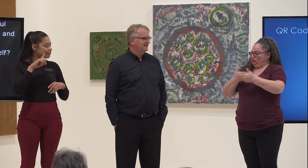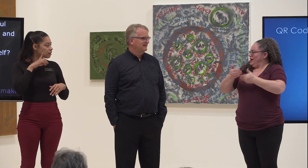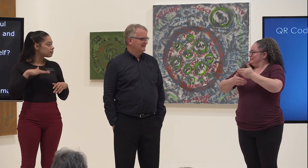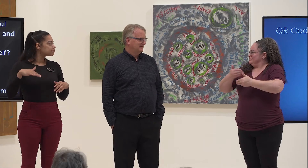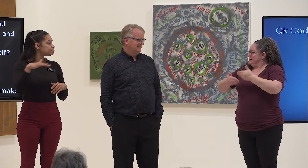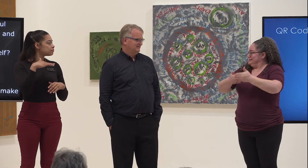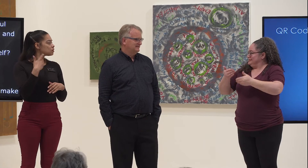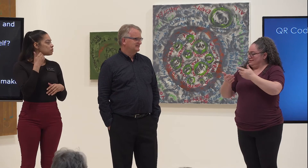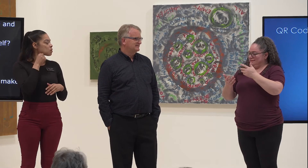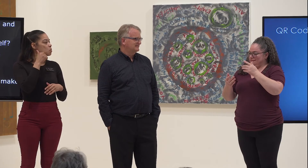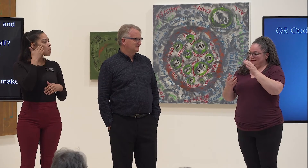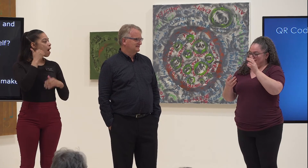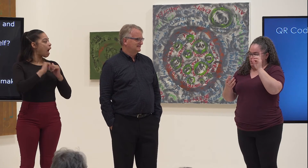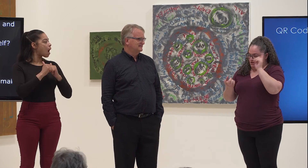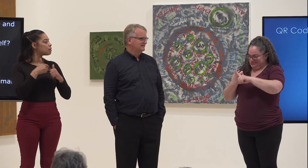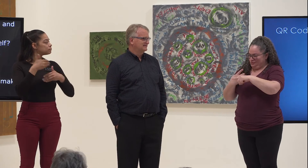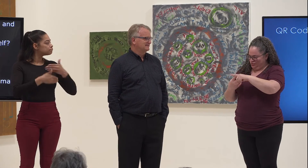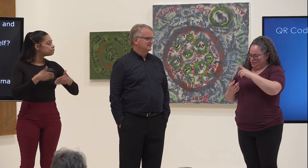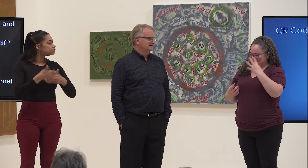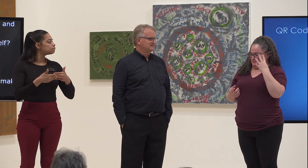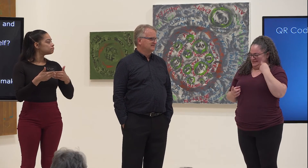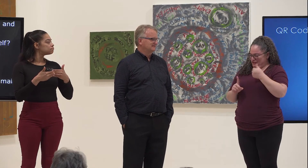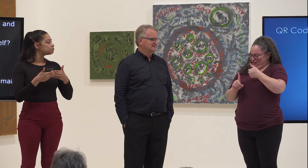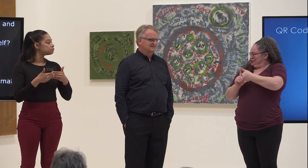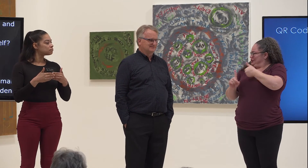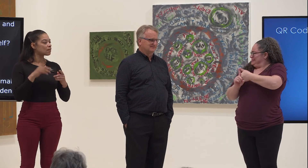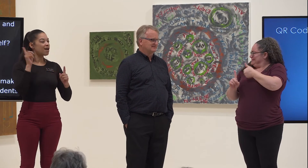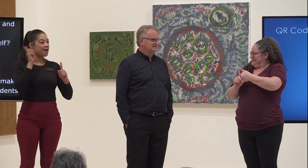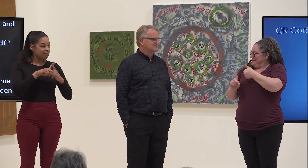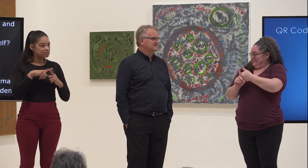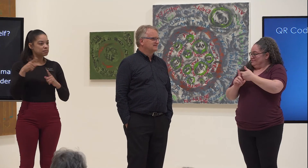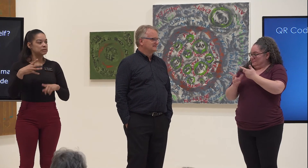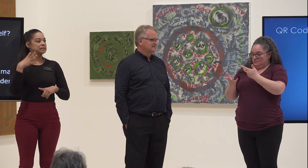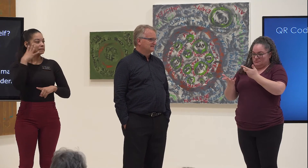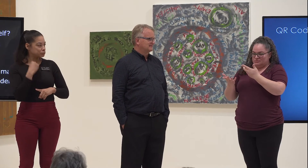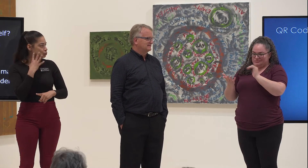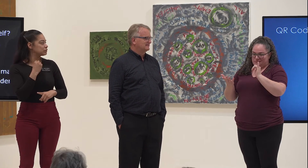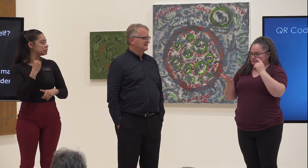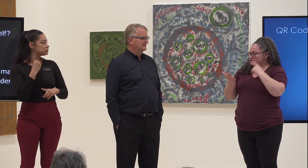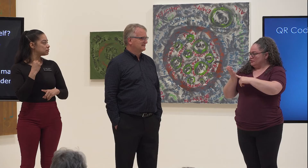Deaf people don't understand the interpreting process until you actually experience it yourself.